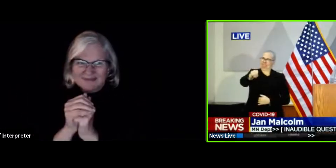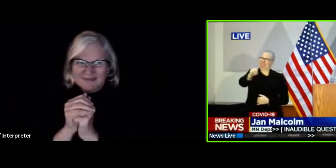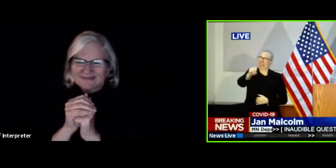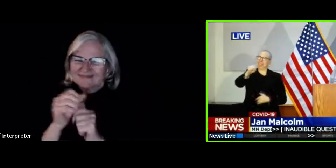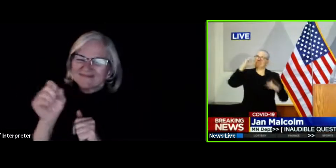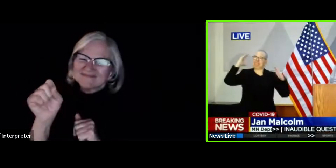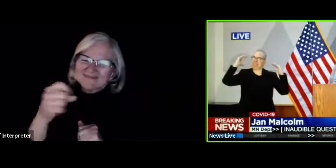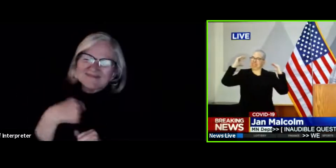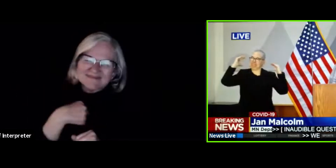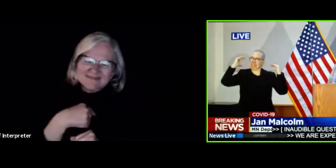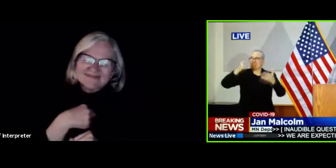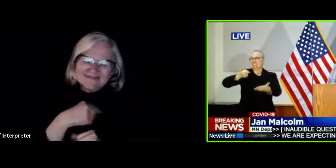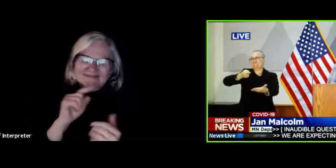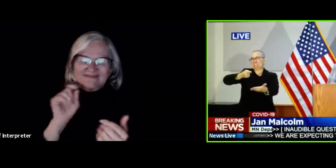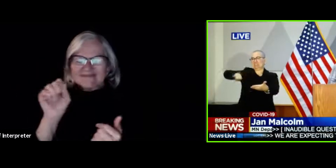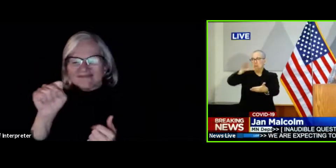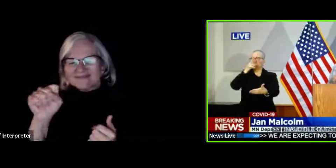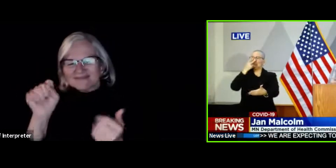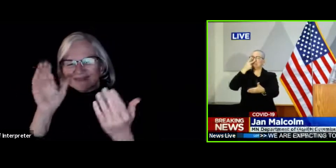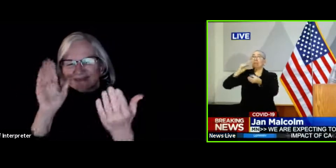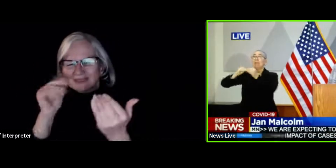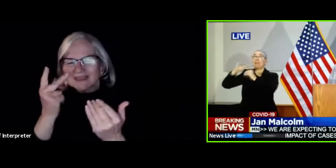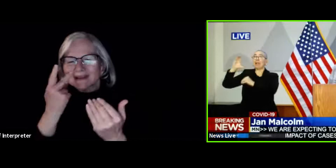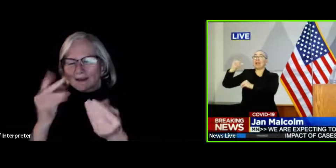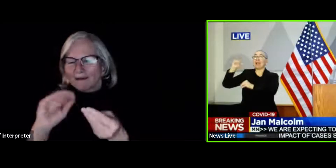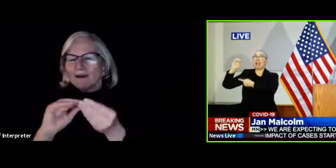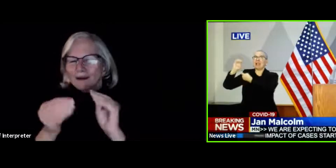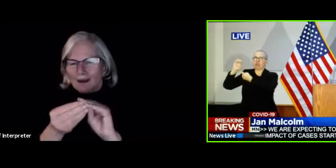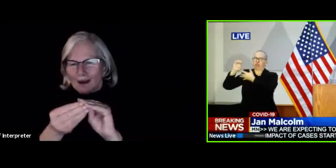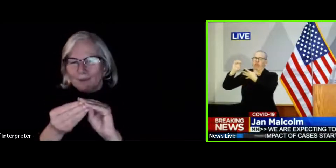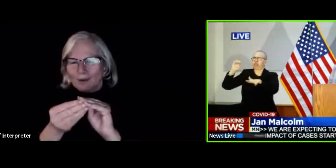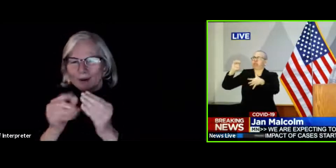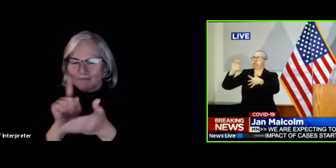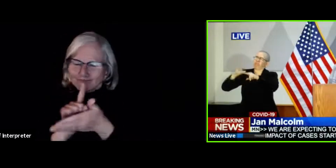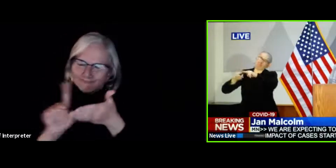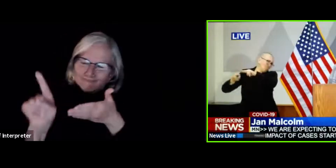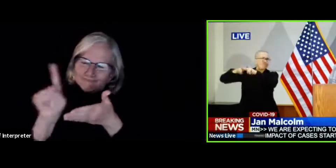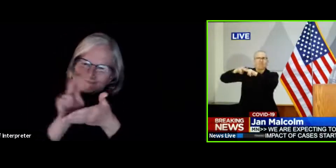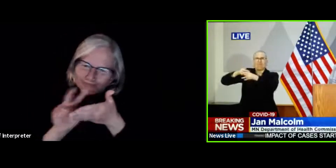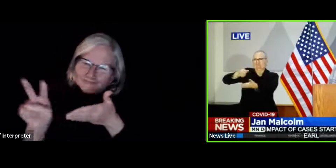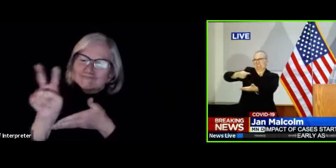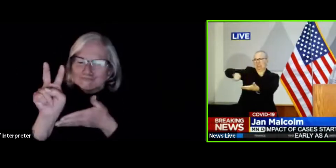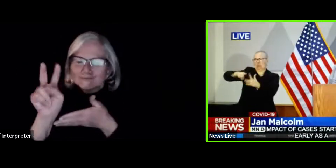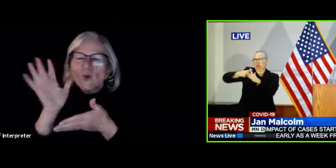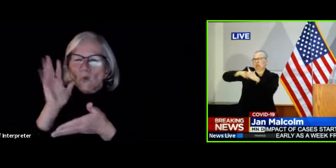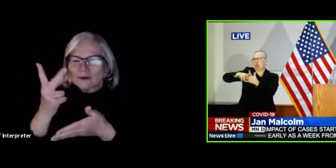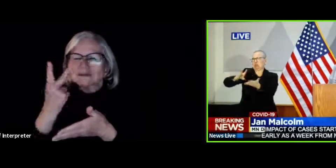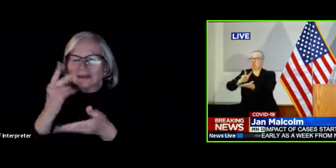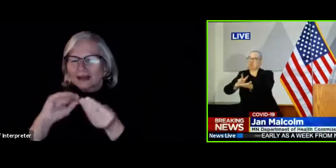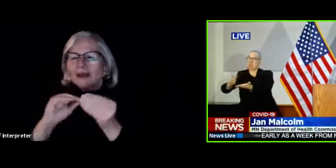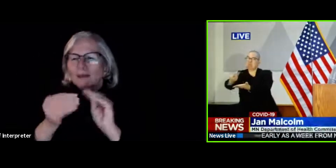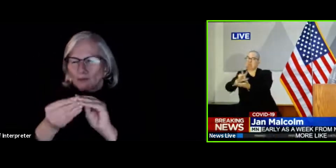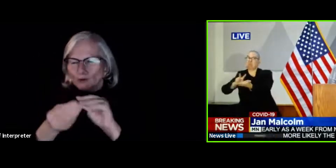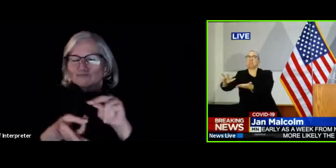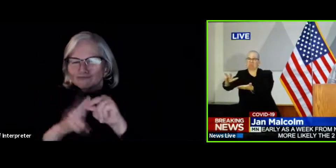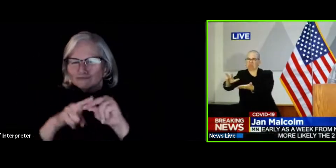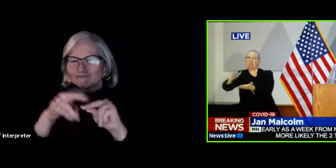WEEK FROM NOW BUT MORE LIKELY IN THE TWO- TO THREE-WEEK TIME PERIODS AFTER THANKSGIVING HOLIDAY.